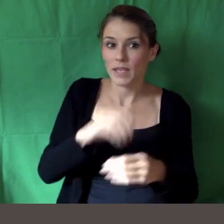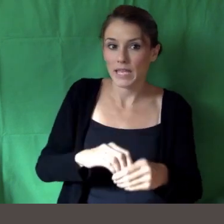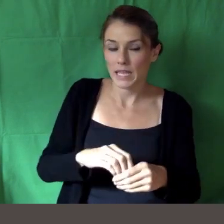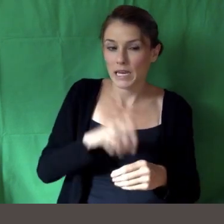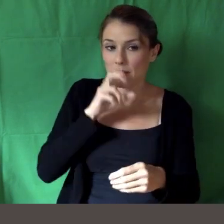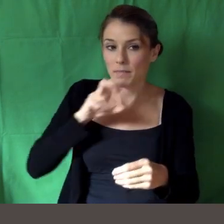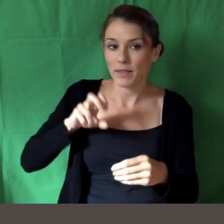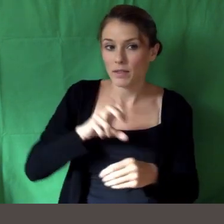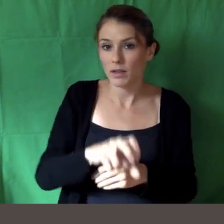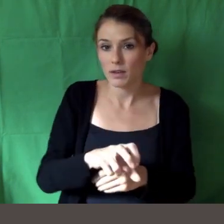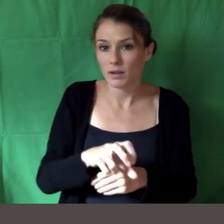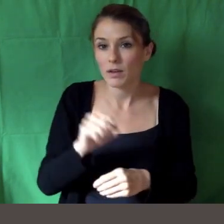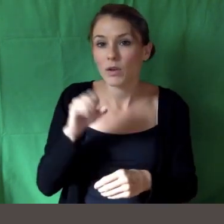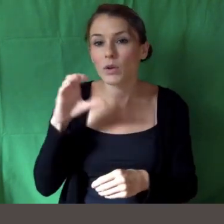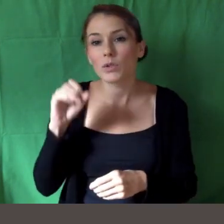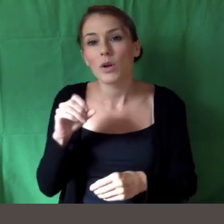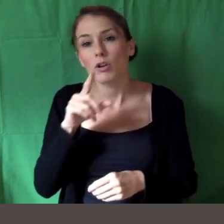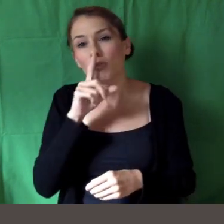So it matters to you.